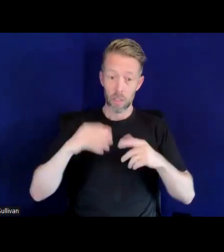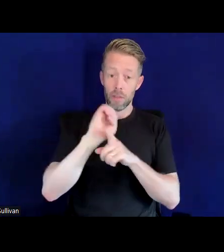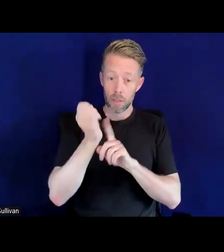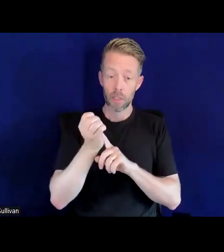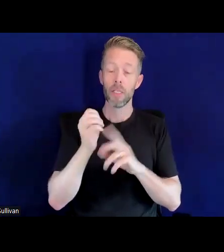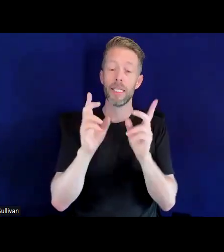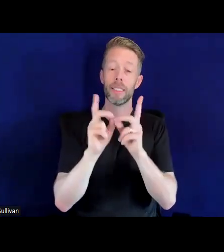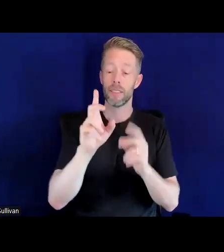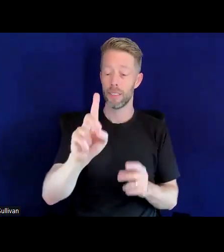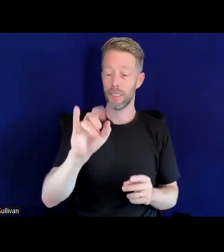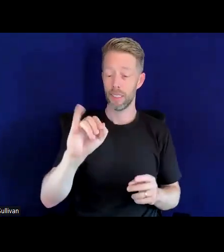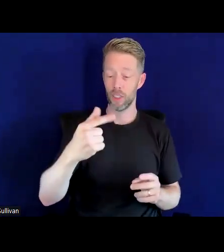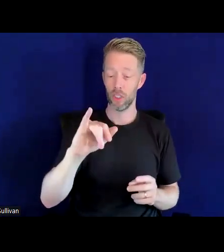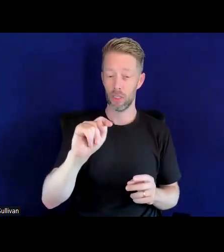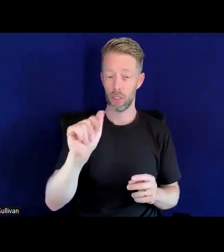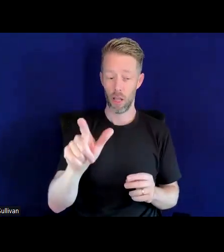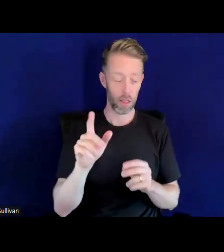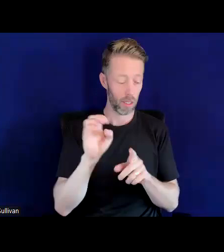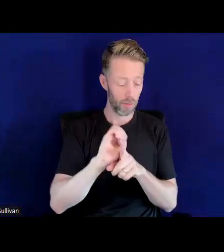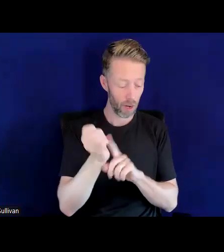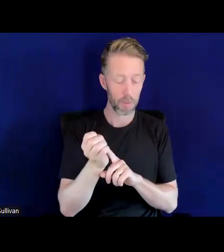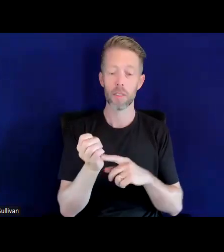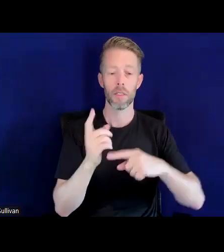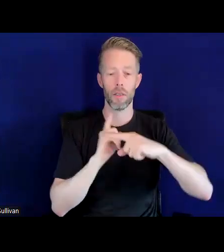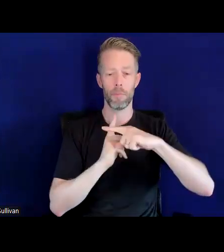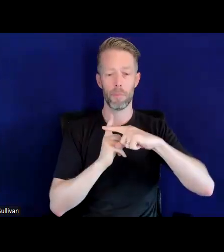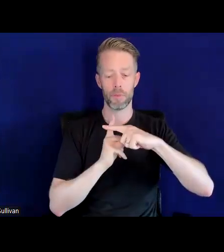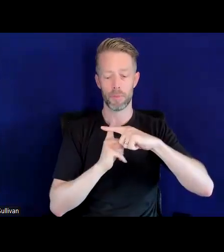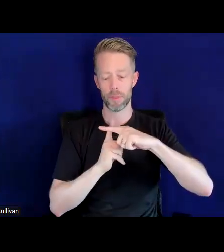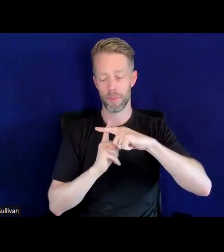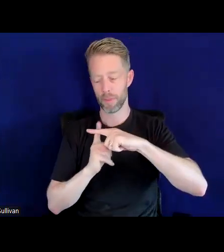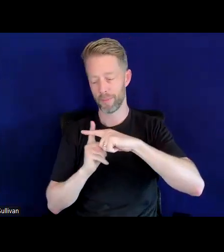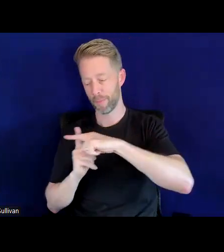mentioned, and really so much more. You know, as I said, it